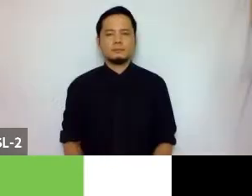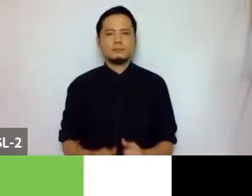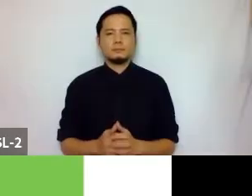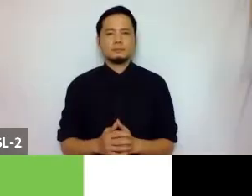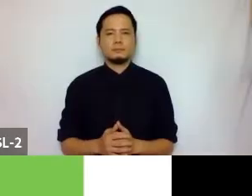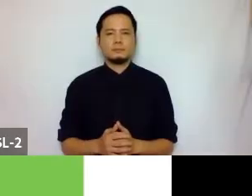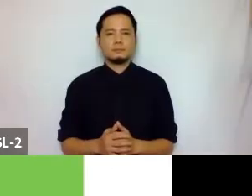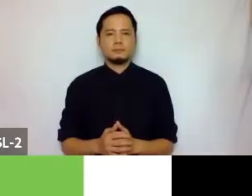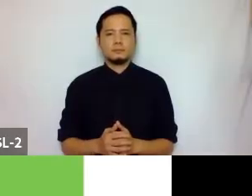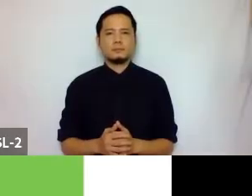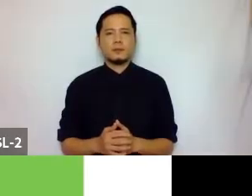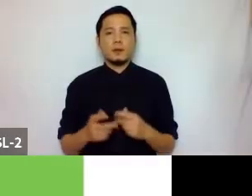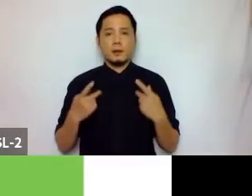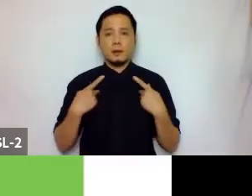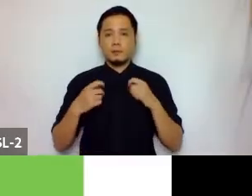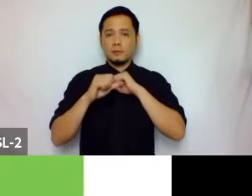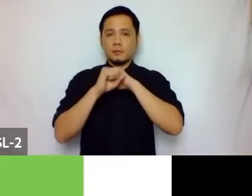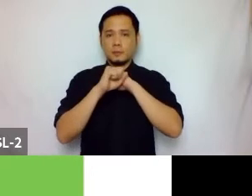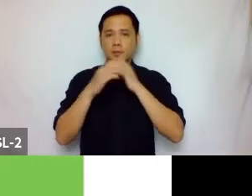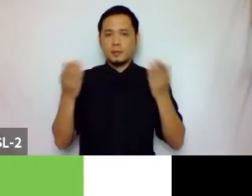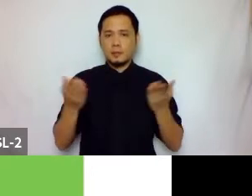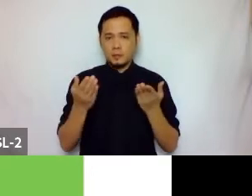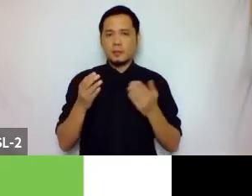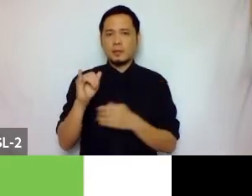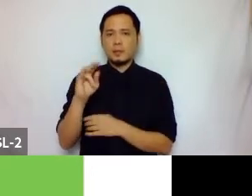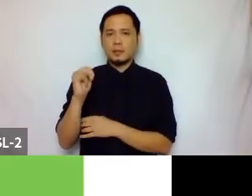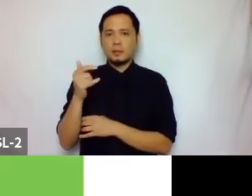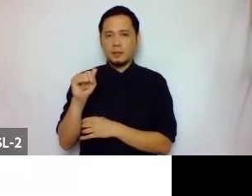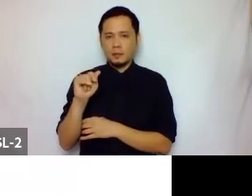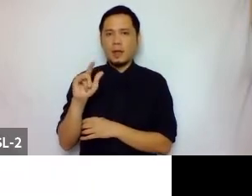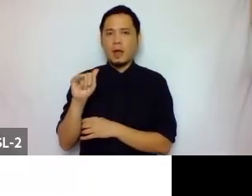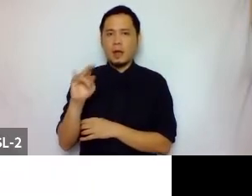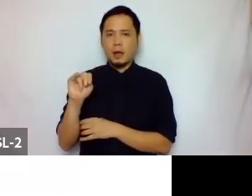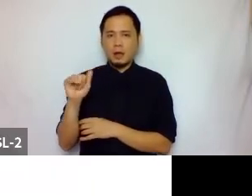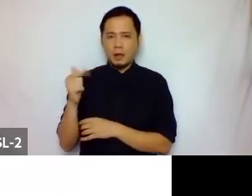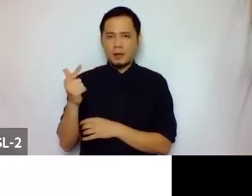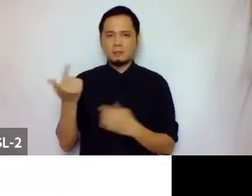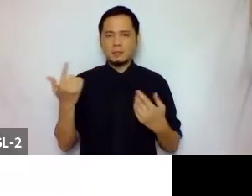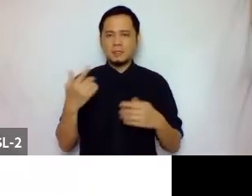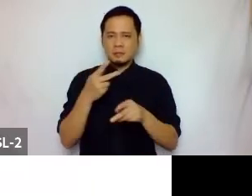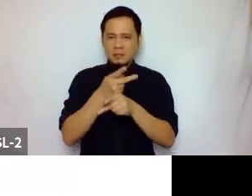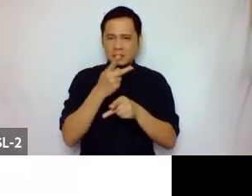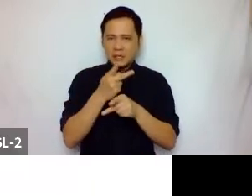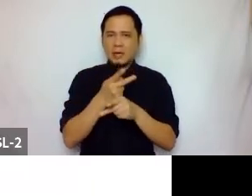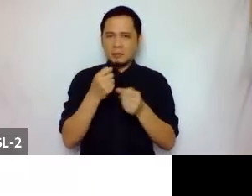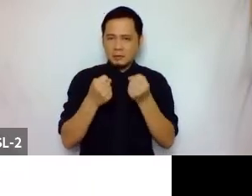Our campaign is Ingat Angat Bakuna Lahat. That is the private sector team.